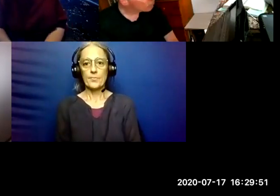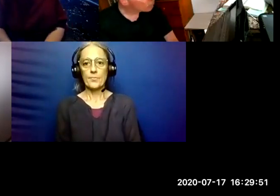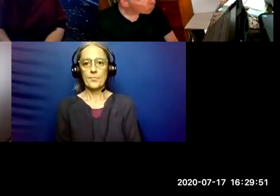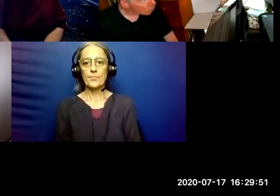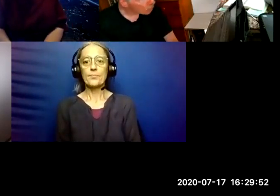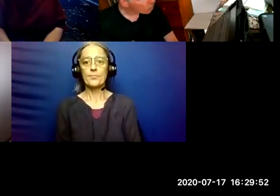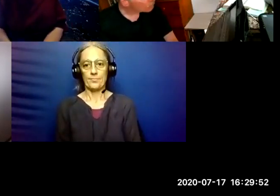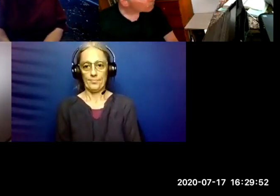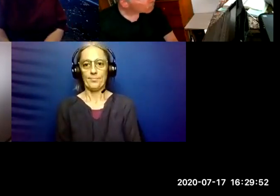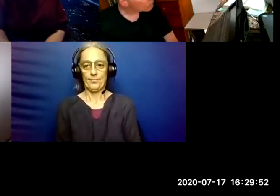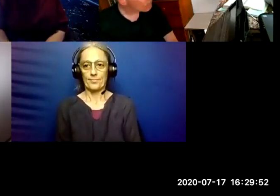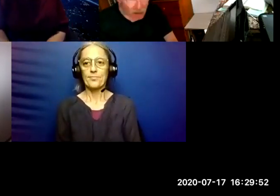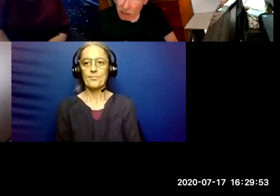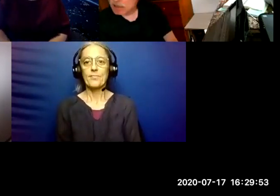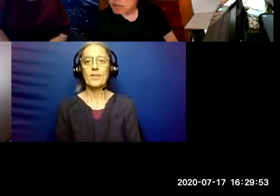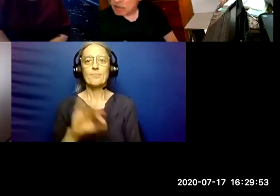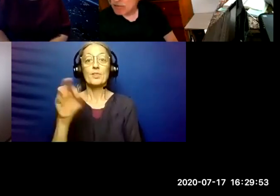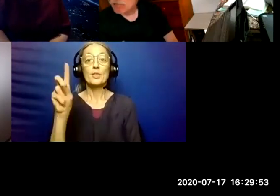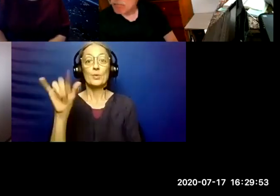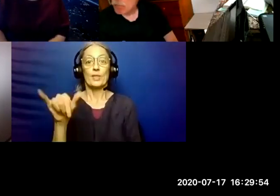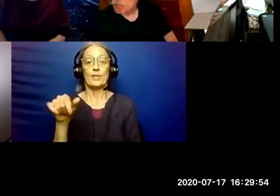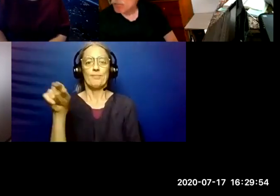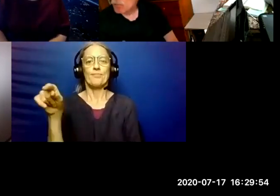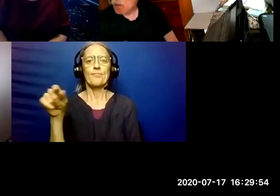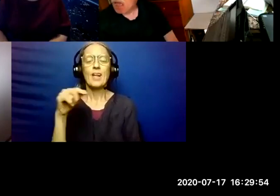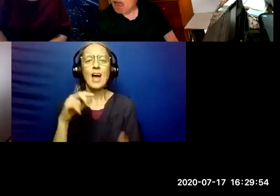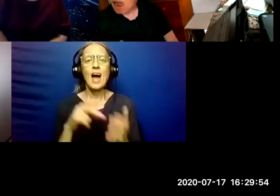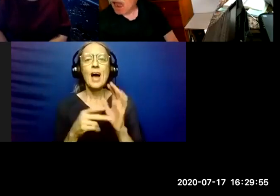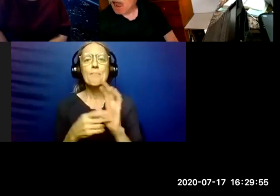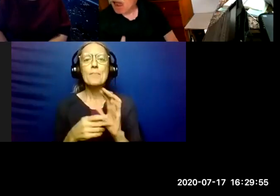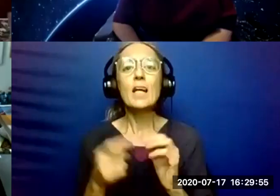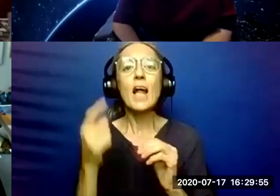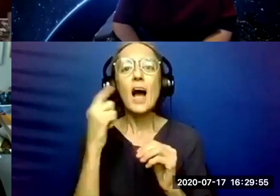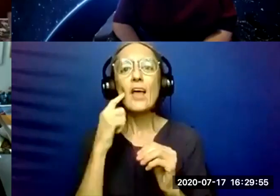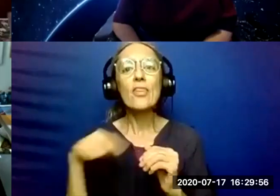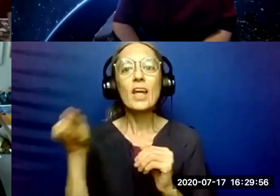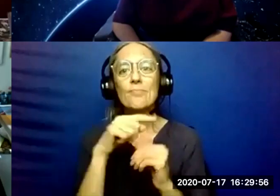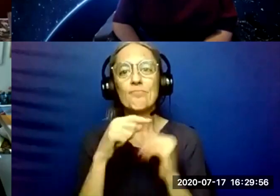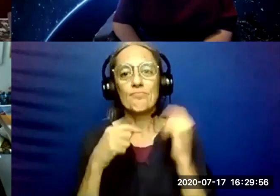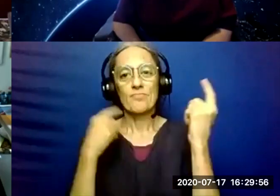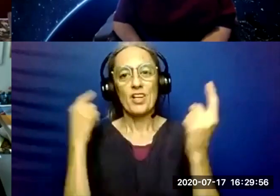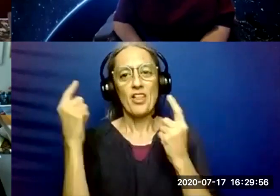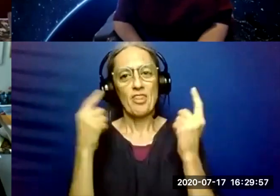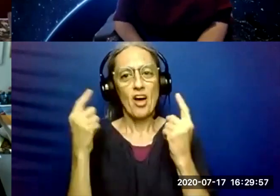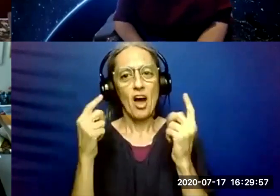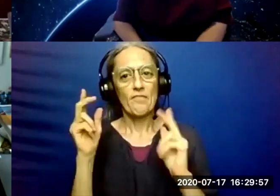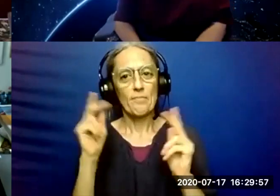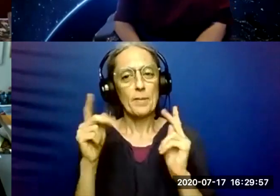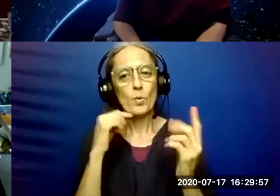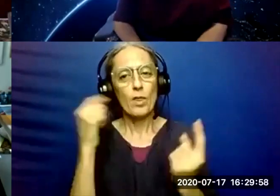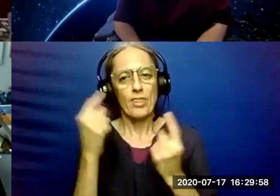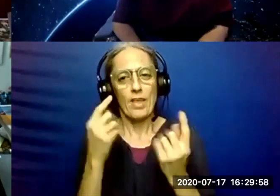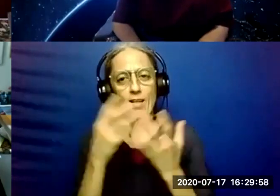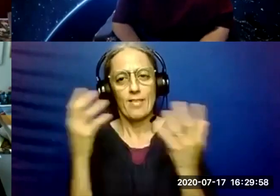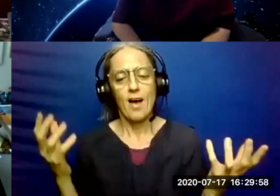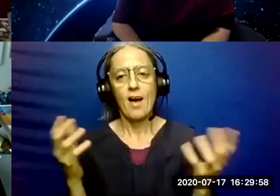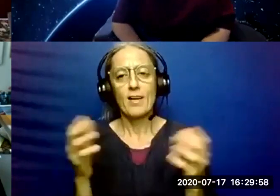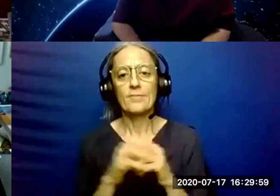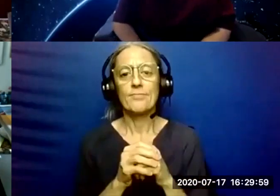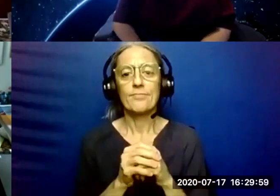I mean, obviously you know, engineers. People who really are challenged to make